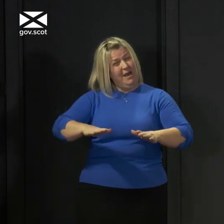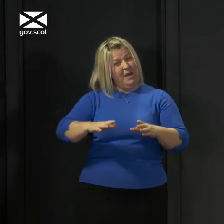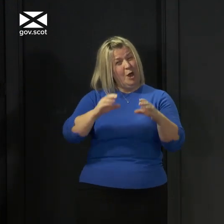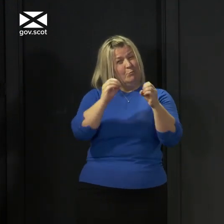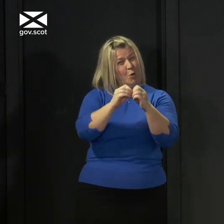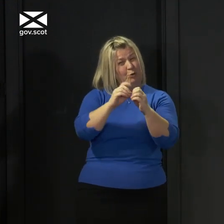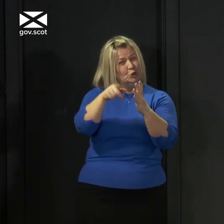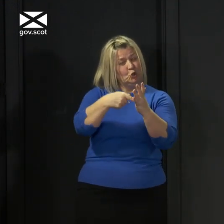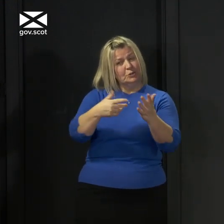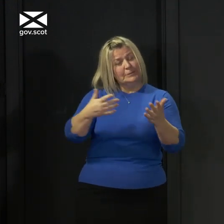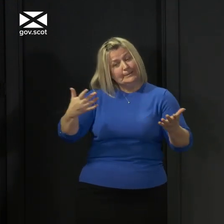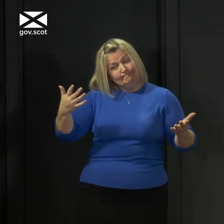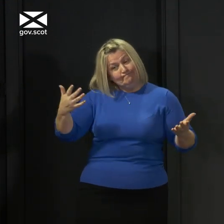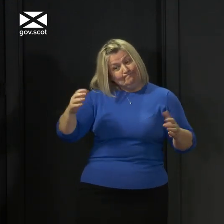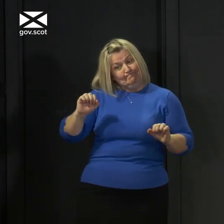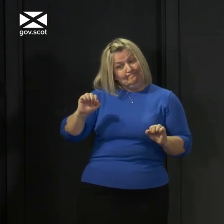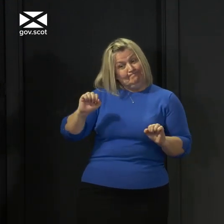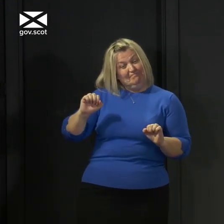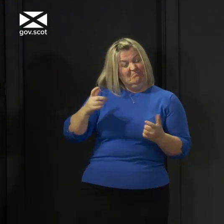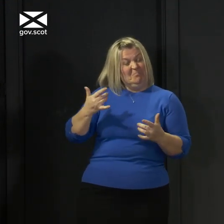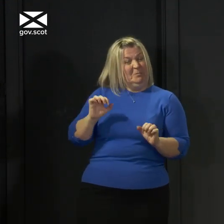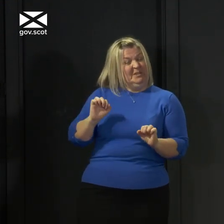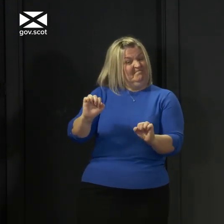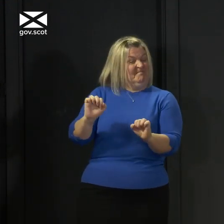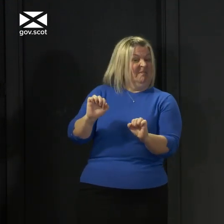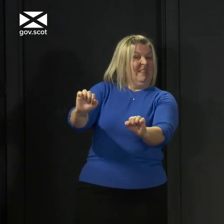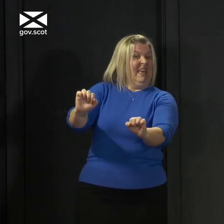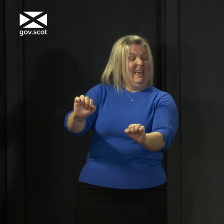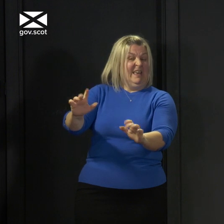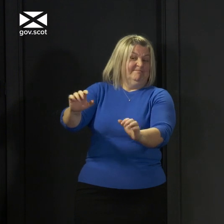and trying to concentrate on the decisions I have to take and the